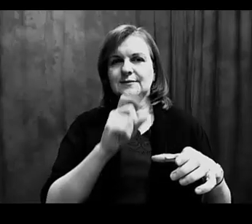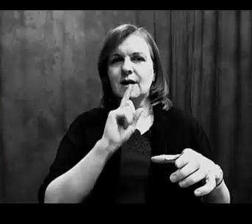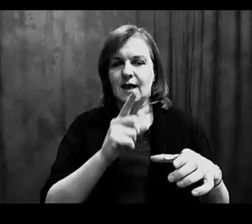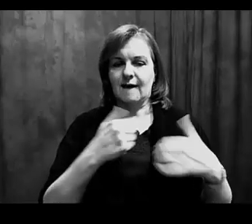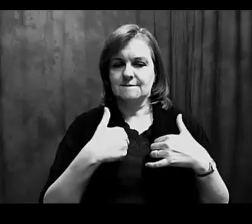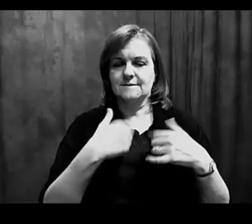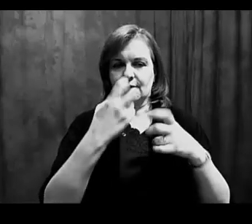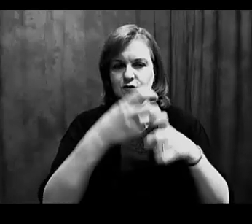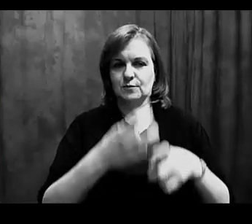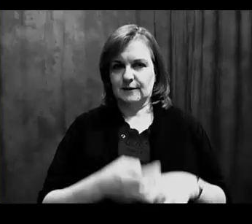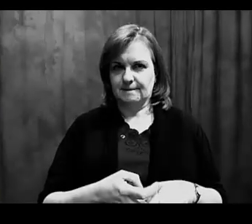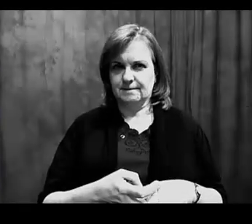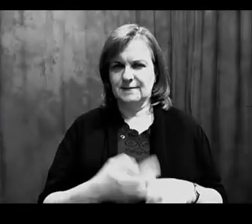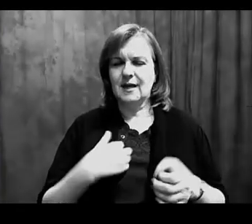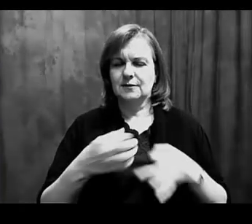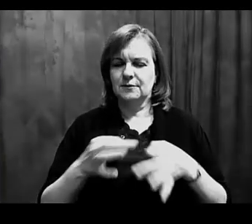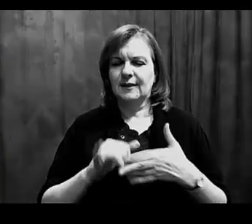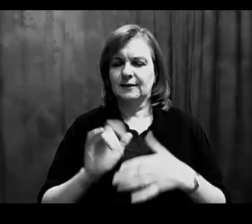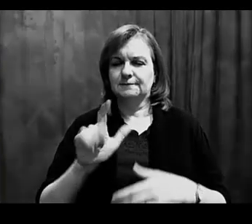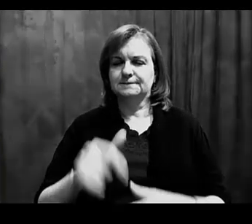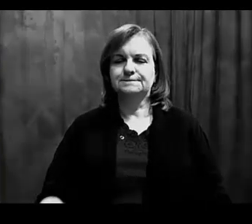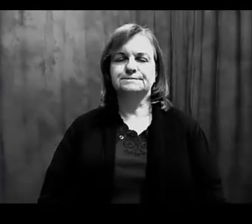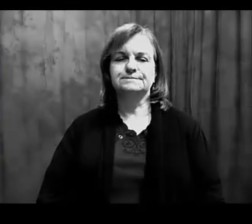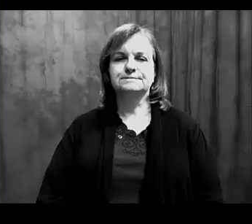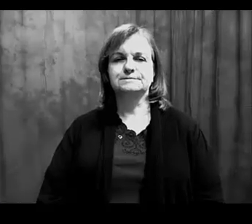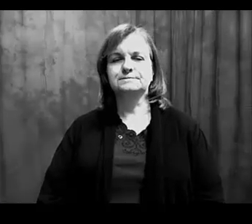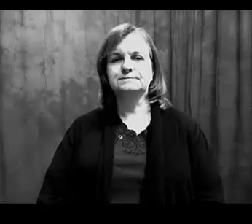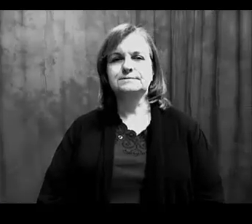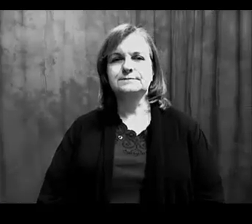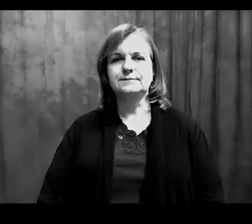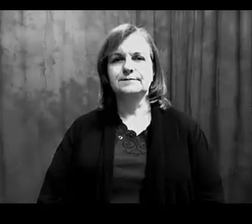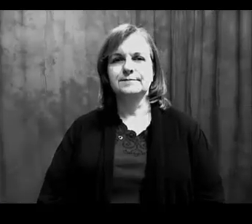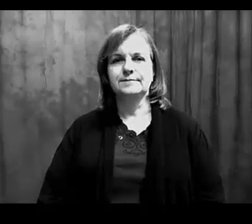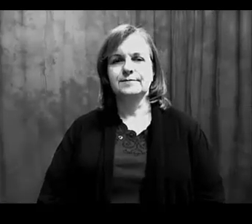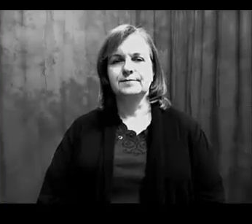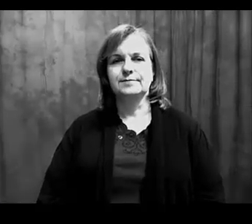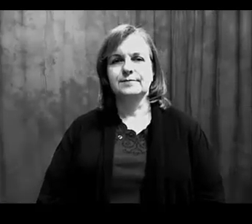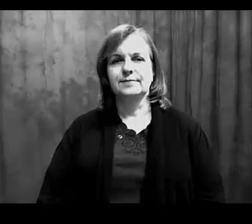we will explain this